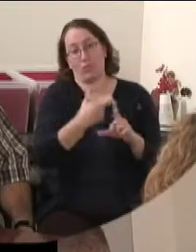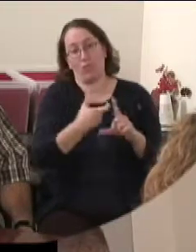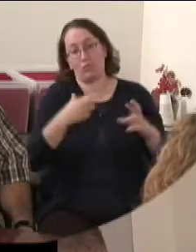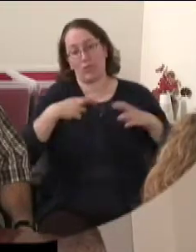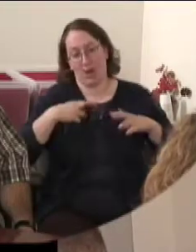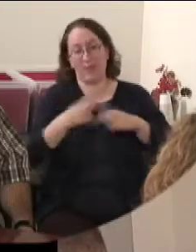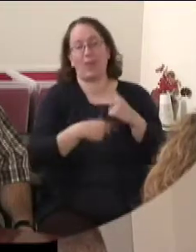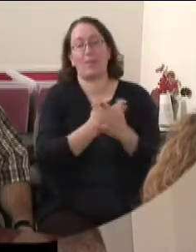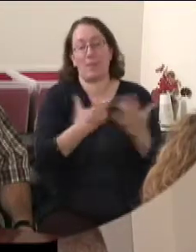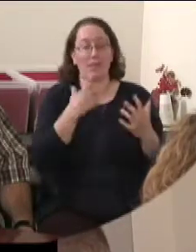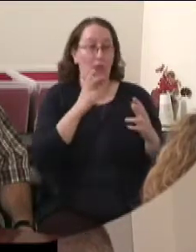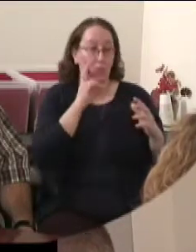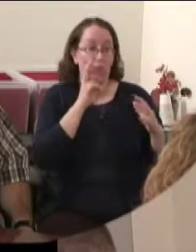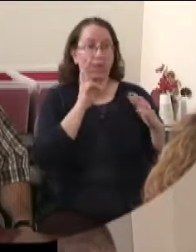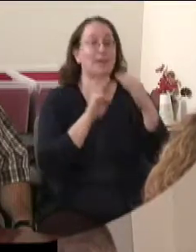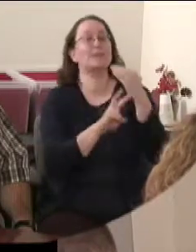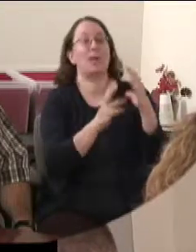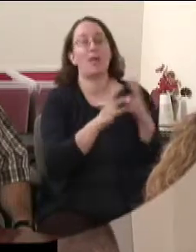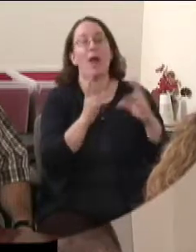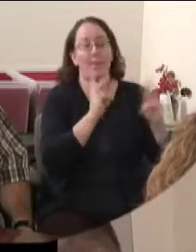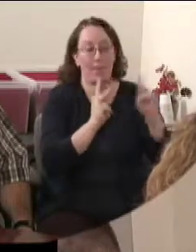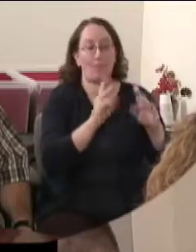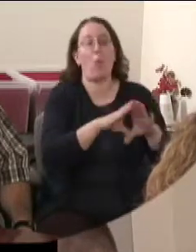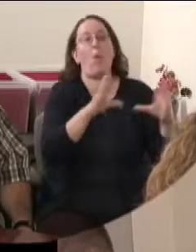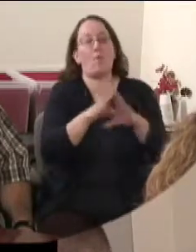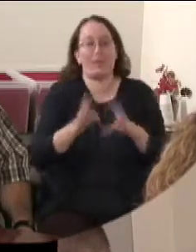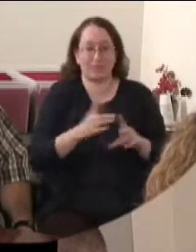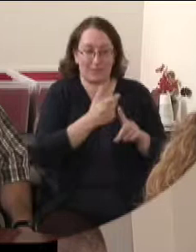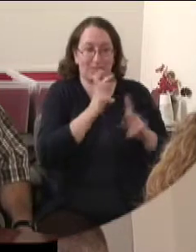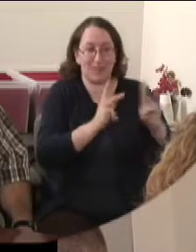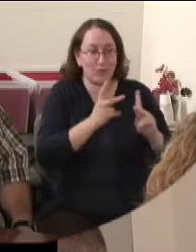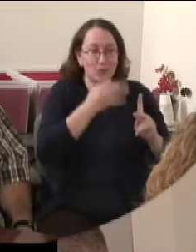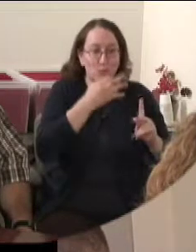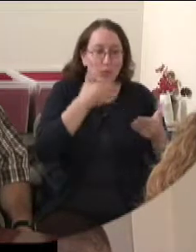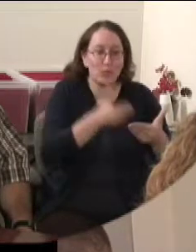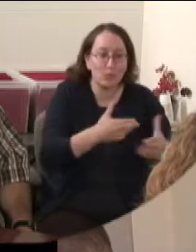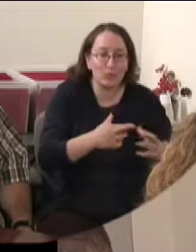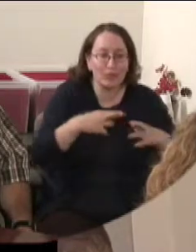that they are anticipating a lot of openings between now and 2018